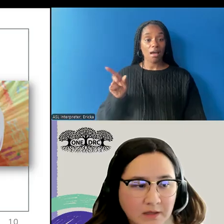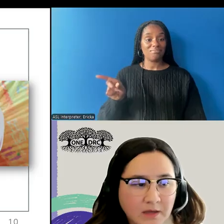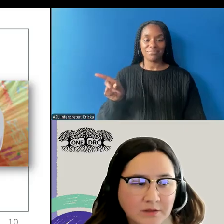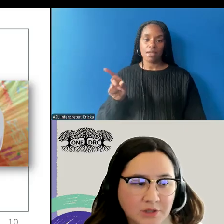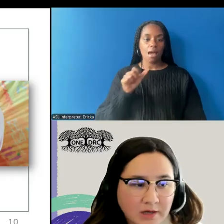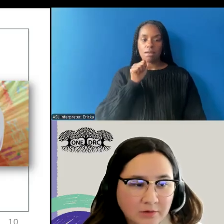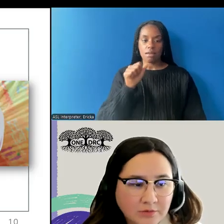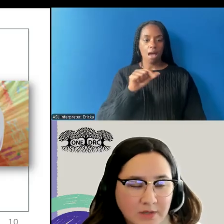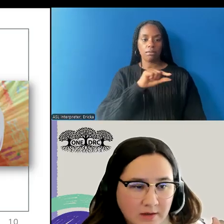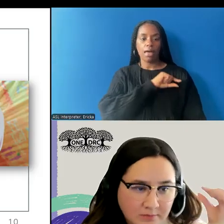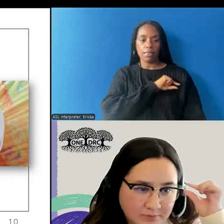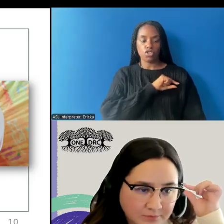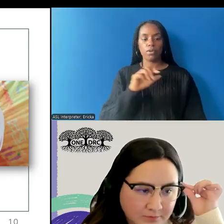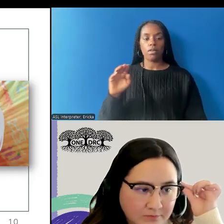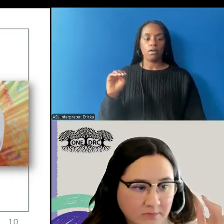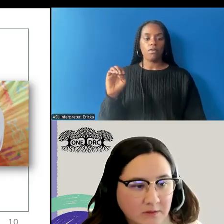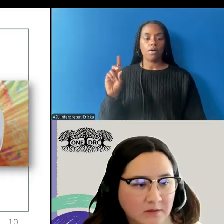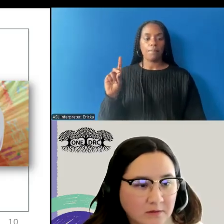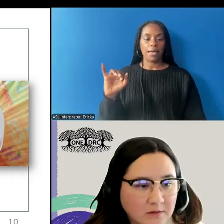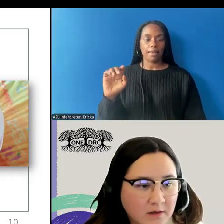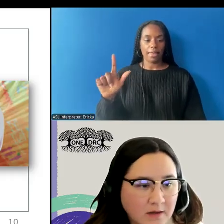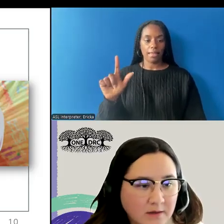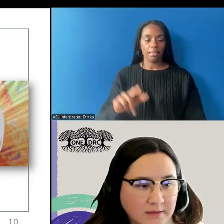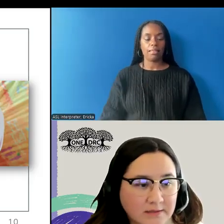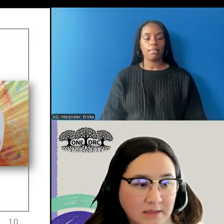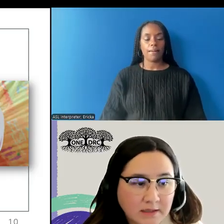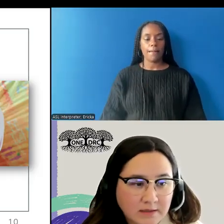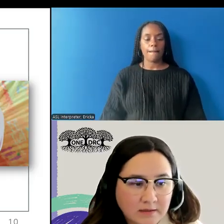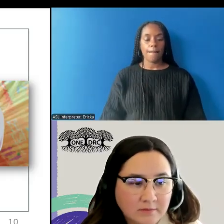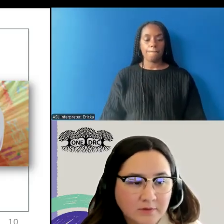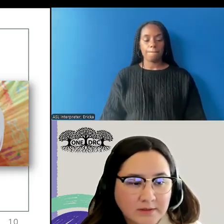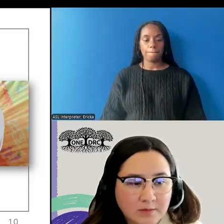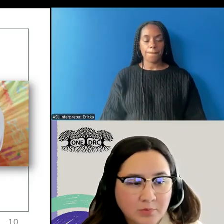And the child, is seeking, for example,